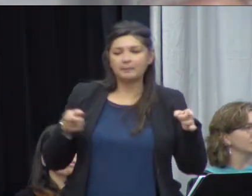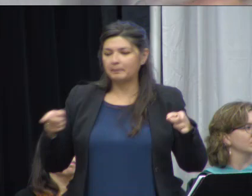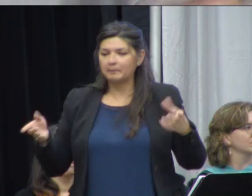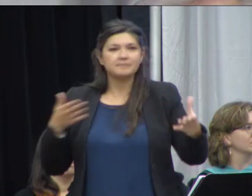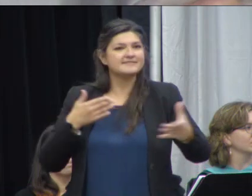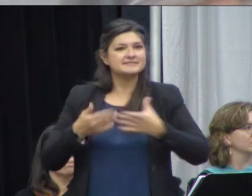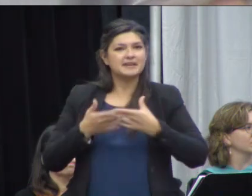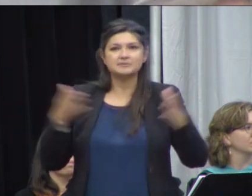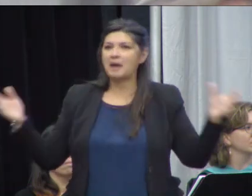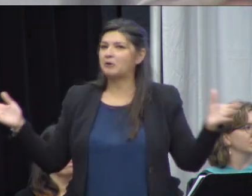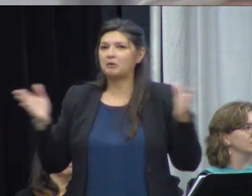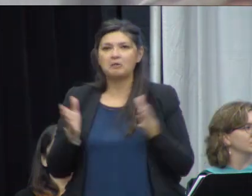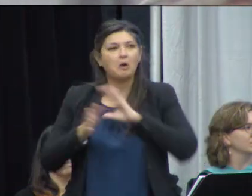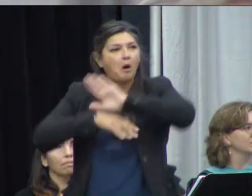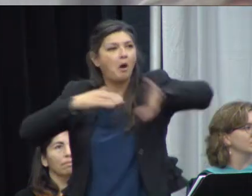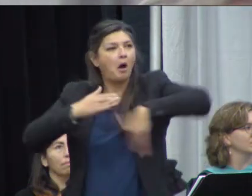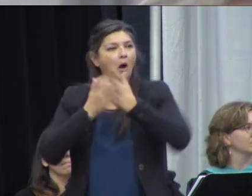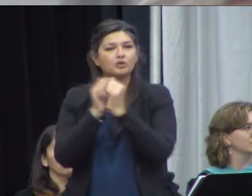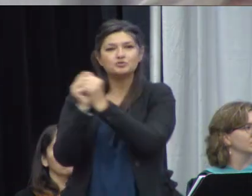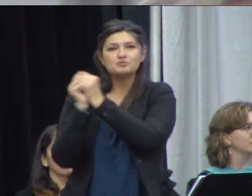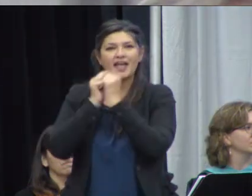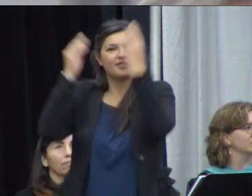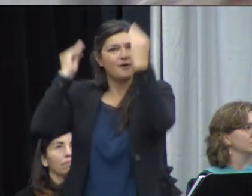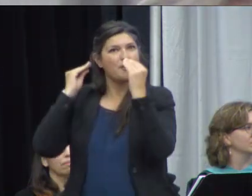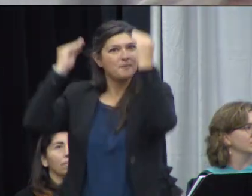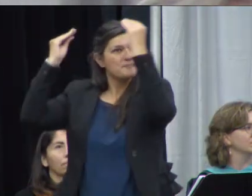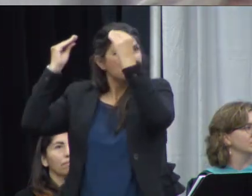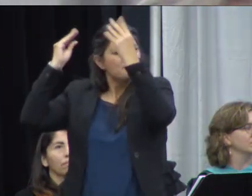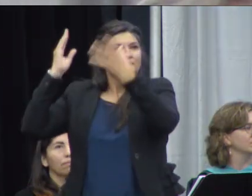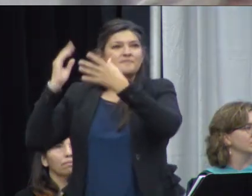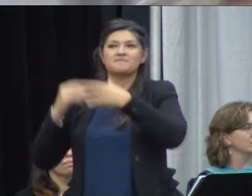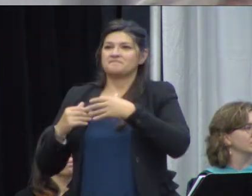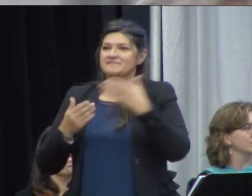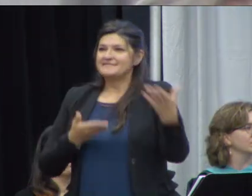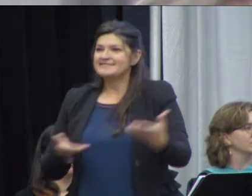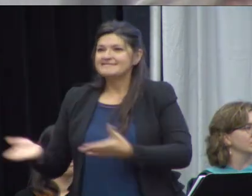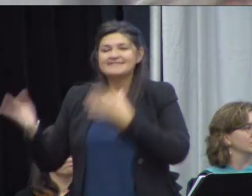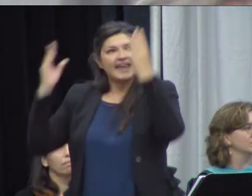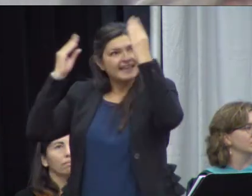and gowns you're wearing today and take your tassels and diplomas home, remember this,